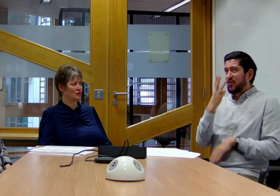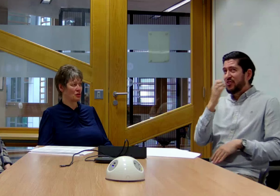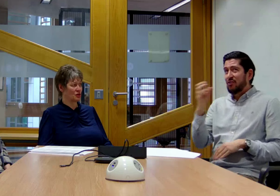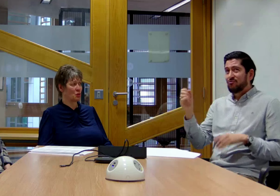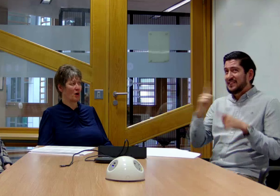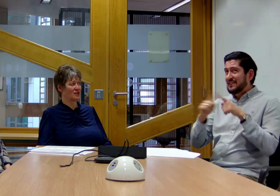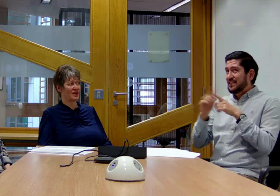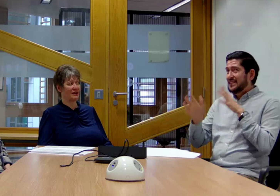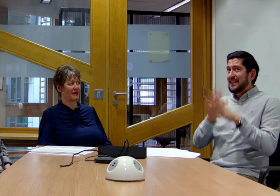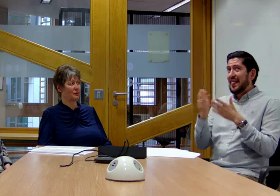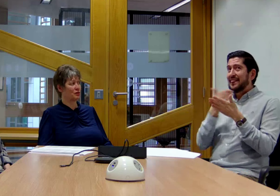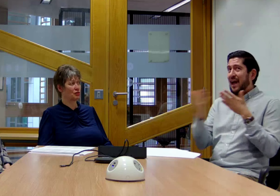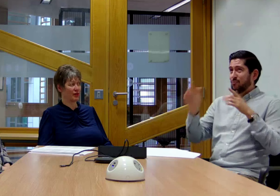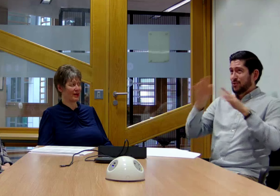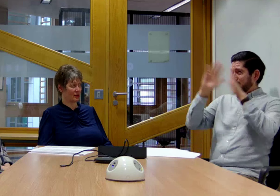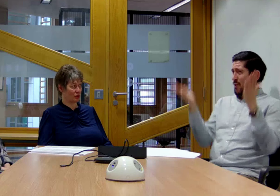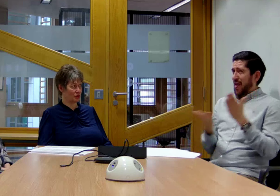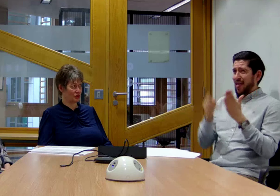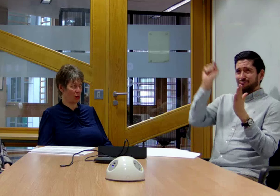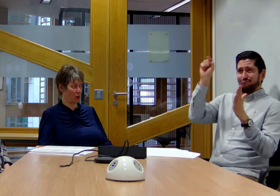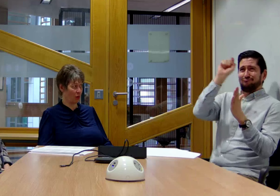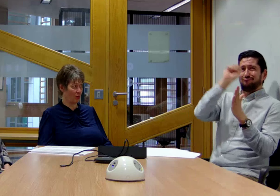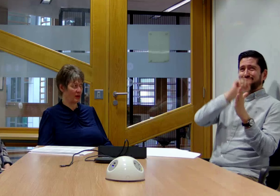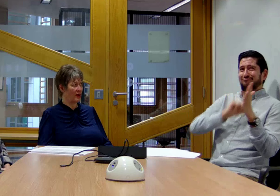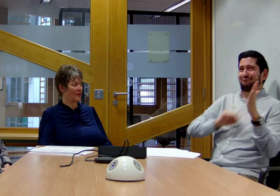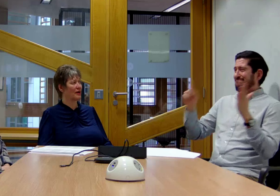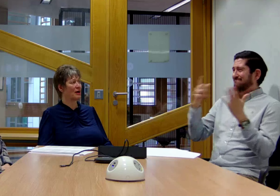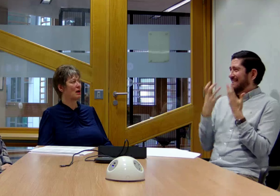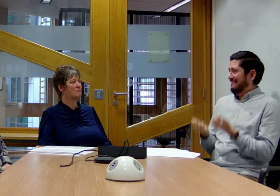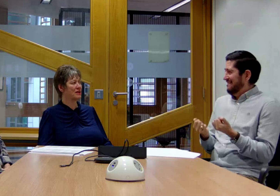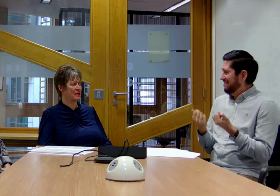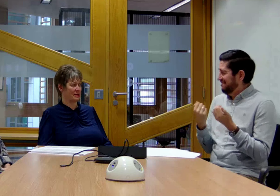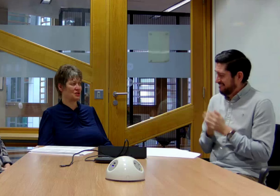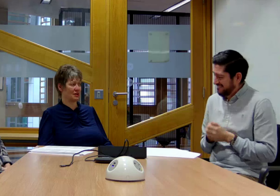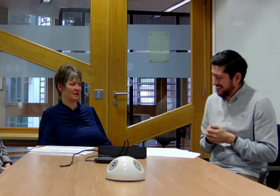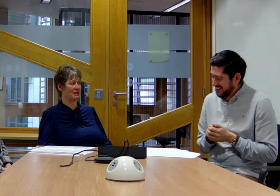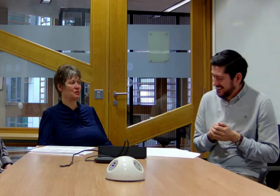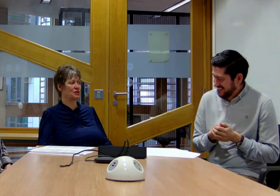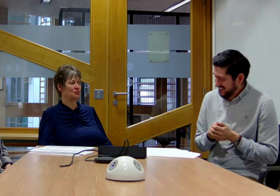it's really interesting that also there's not just one sign language right across the